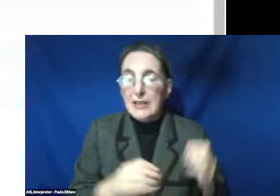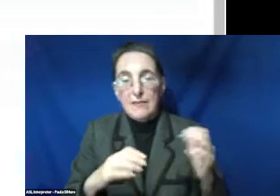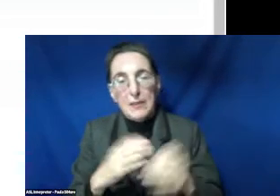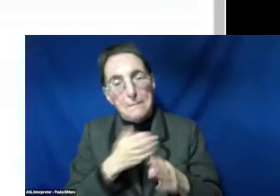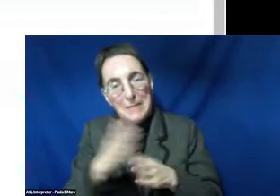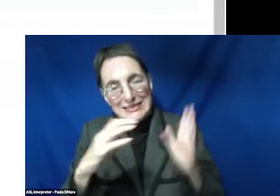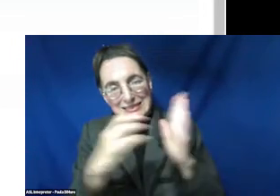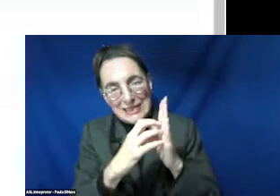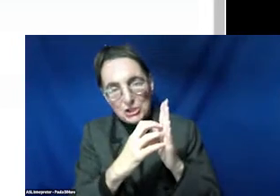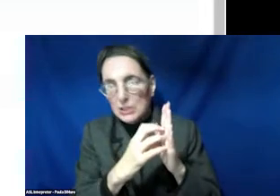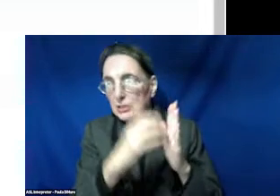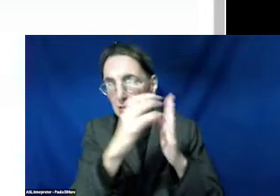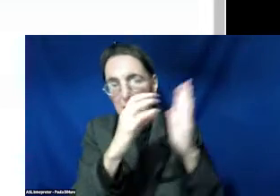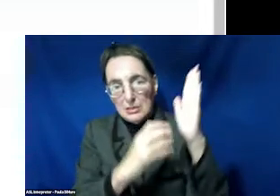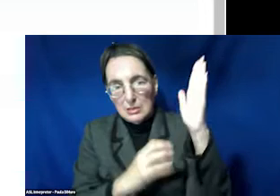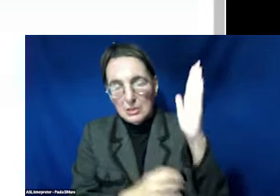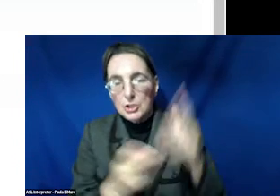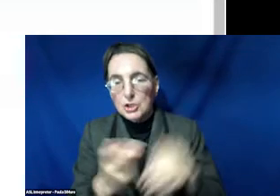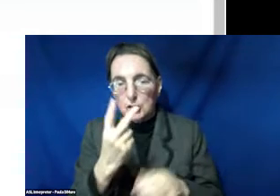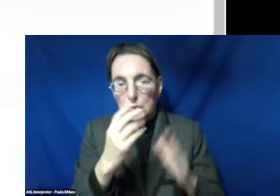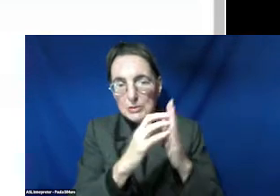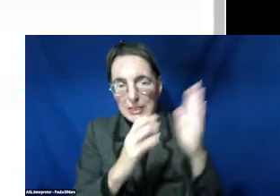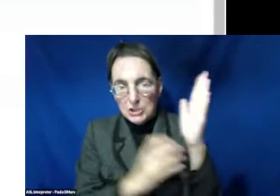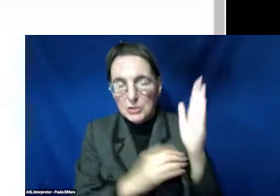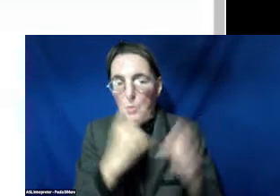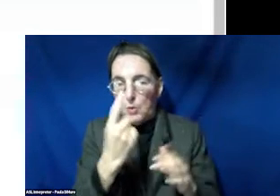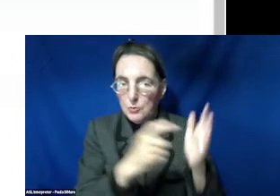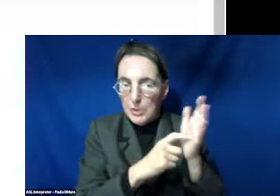It is broken up by two sections, one is required, and the bottom is optional.